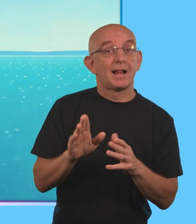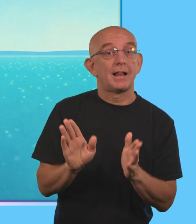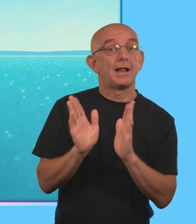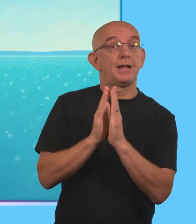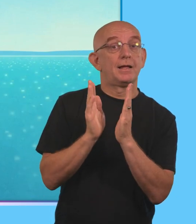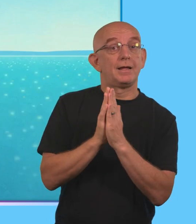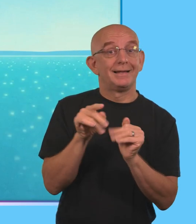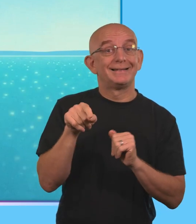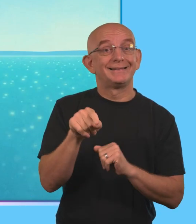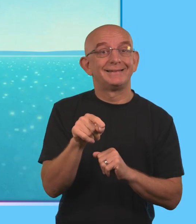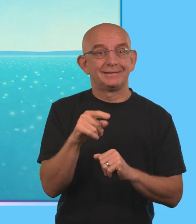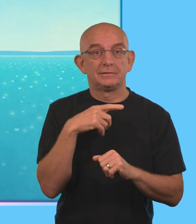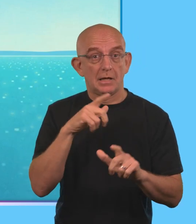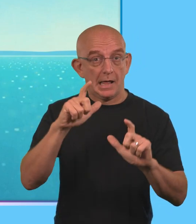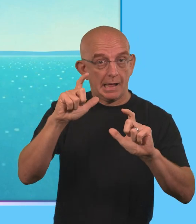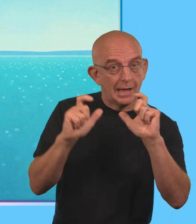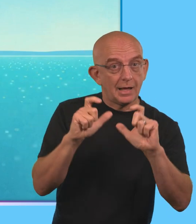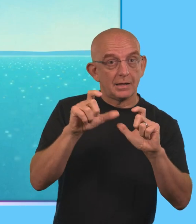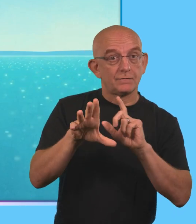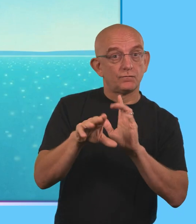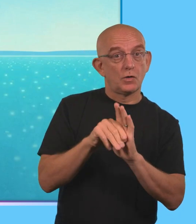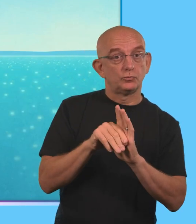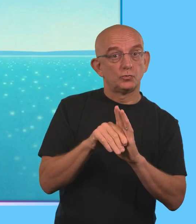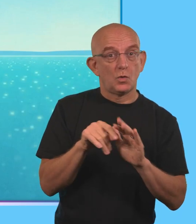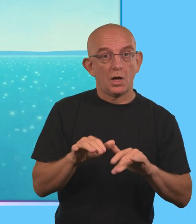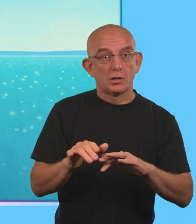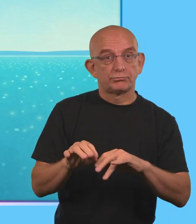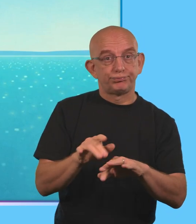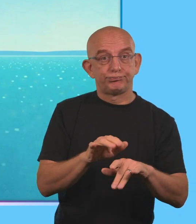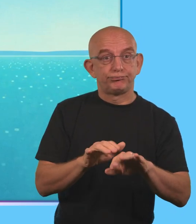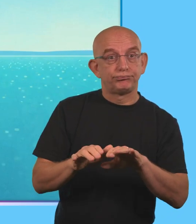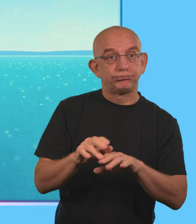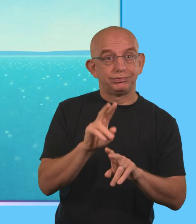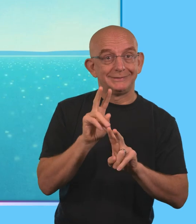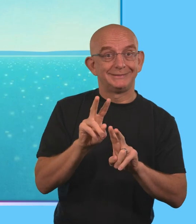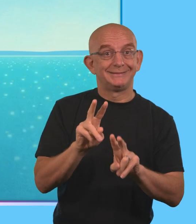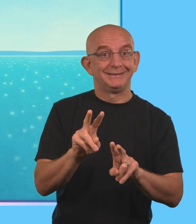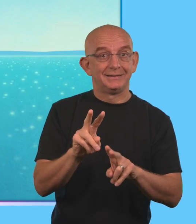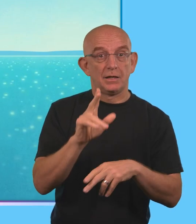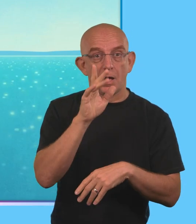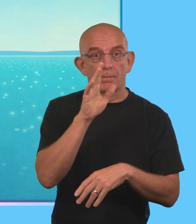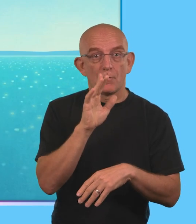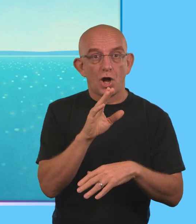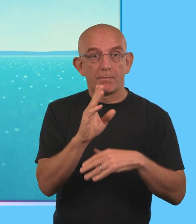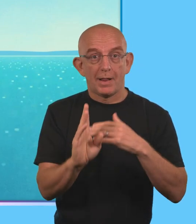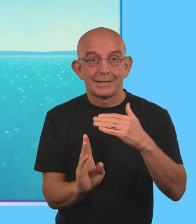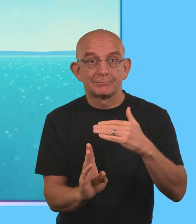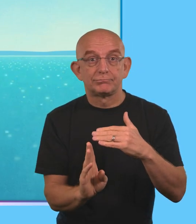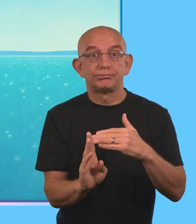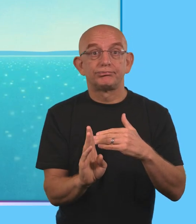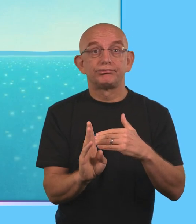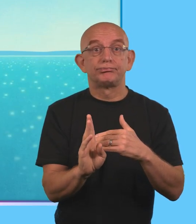Tap space to snap a photo. Next bubbles appear in the water. Then a purple seal emerges with a splash.